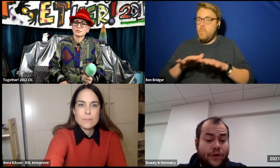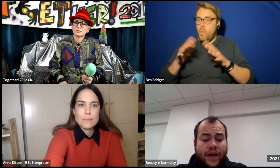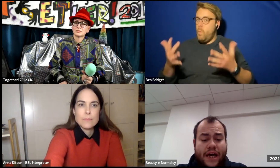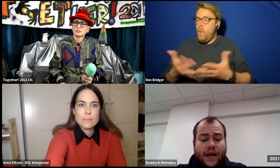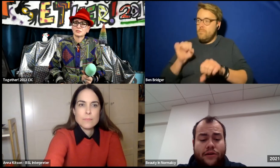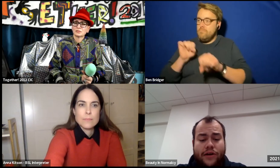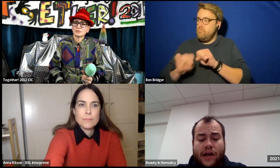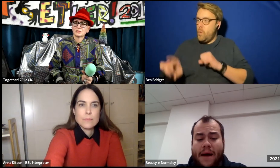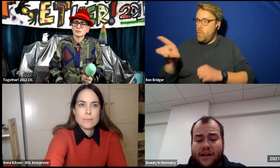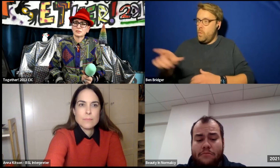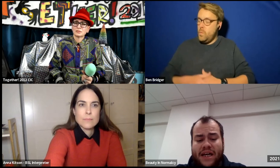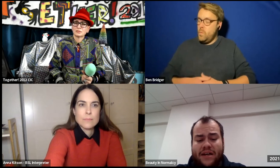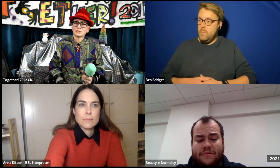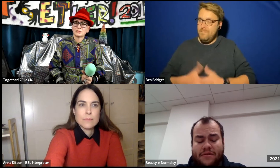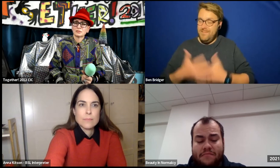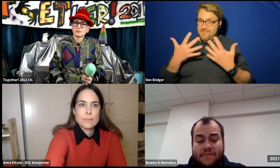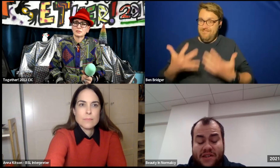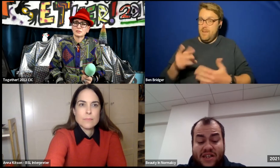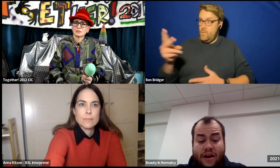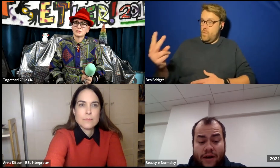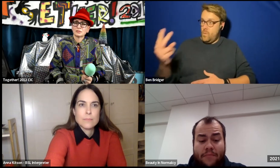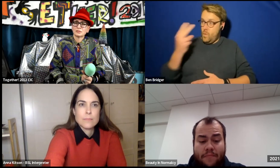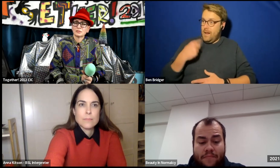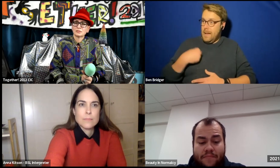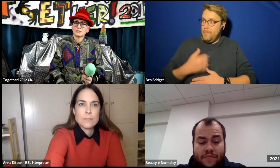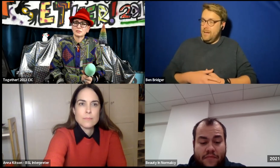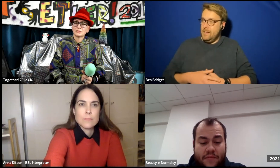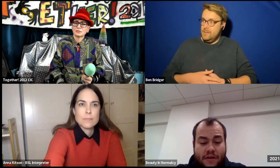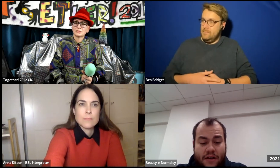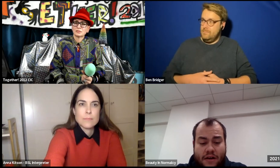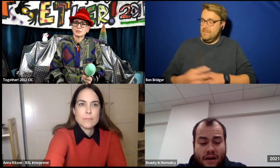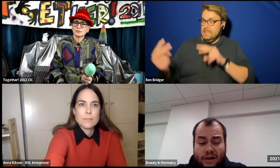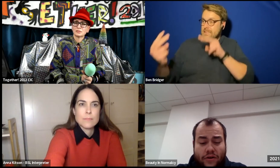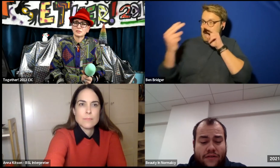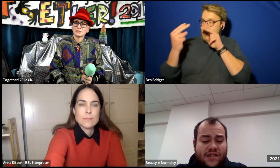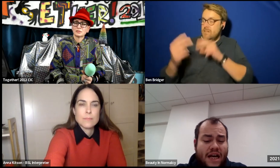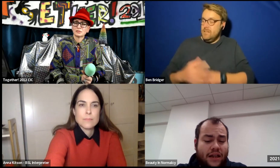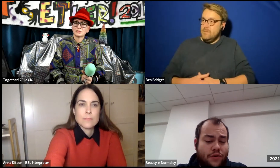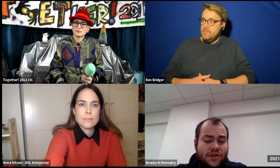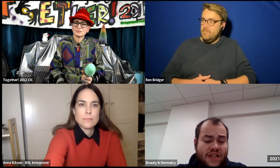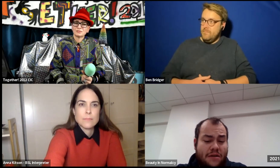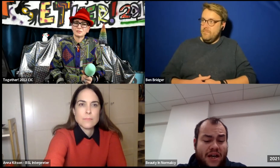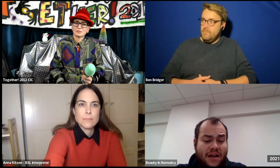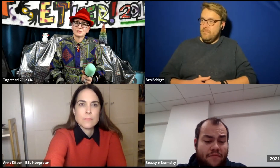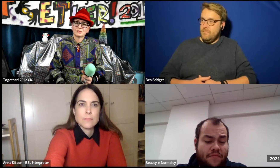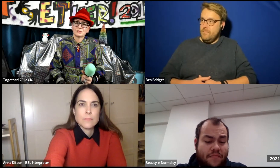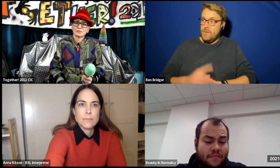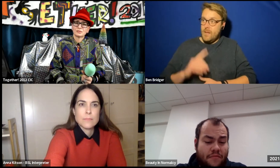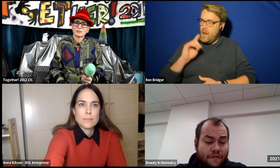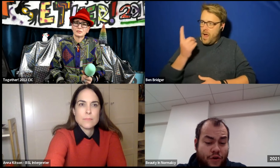and now you are here looking back at me, staring. I cannot even tell if you see